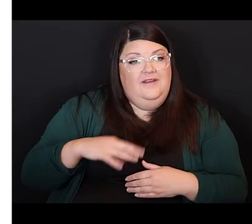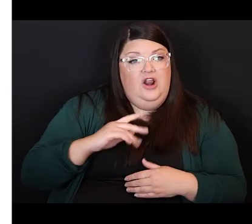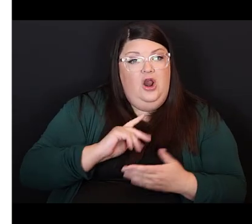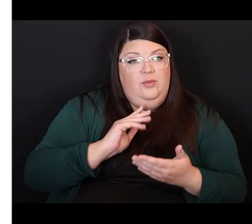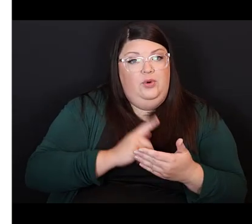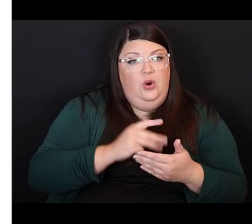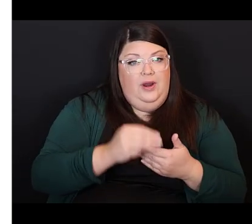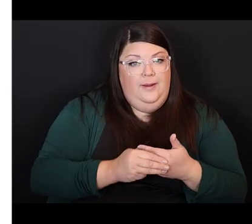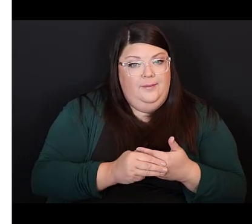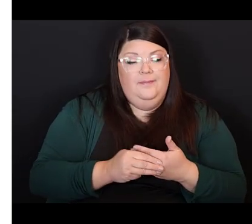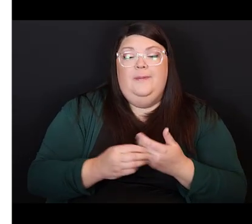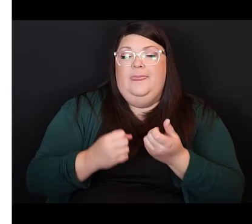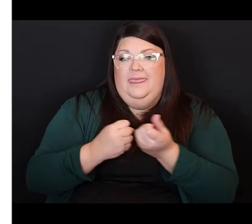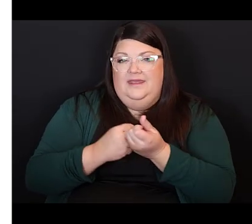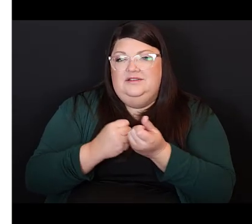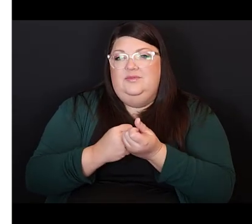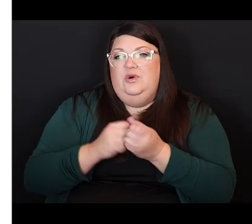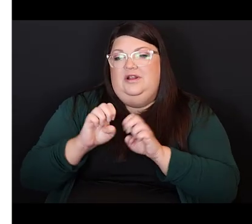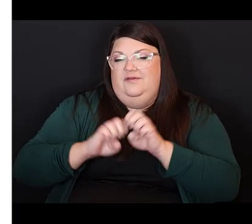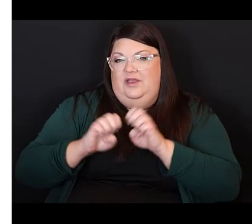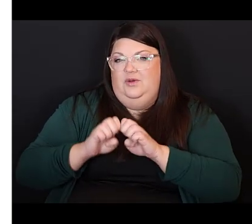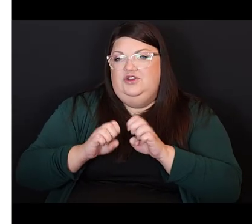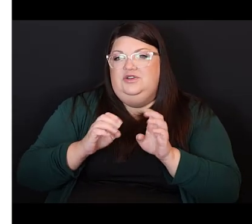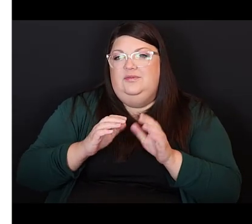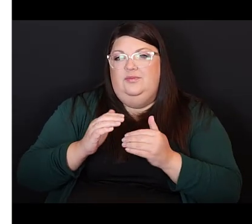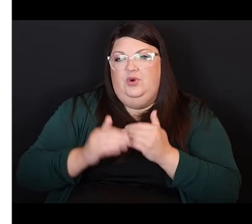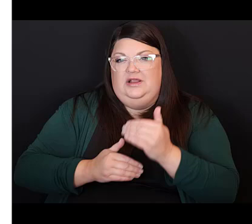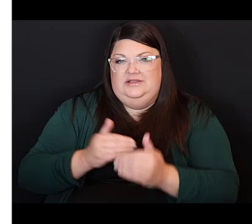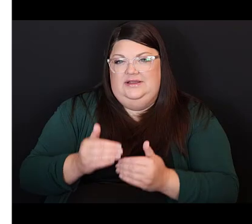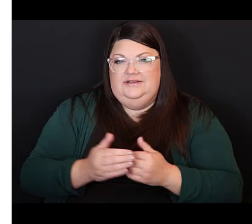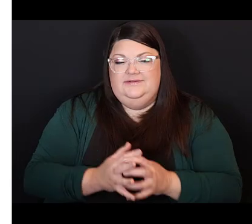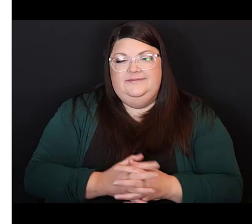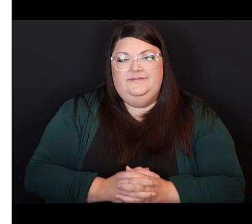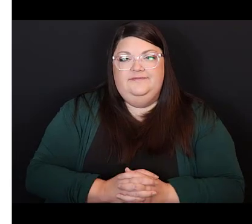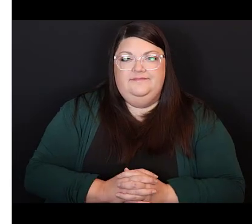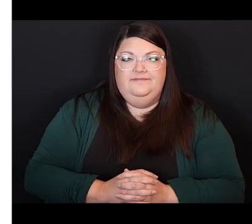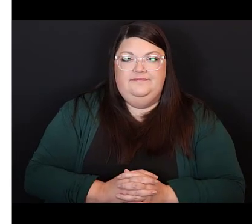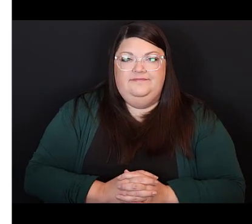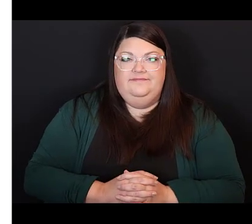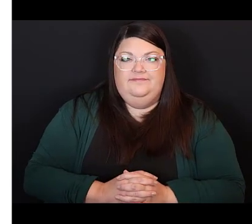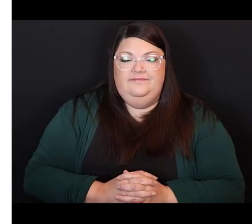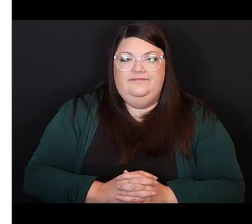programming, and support the evaluation process.